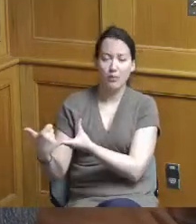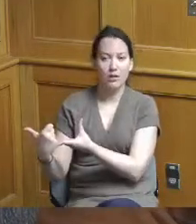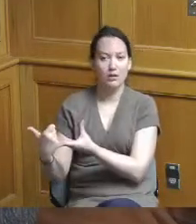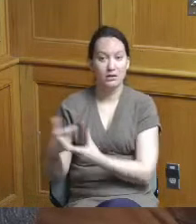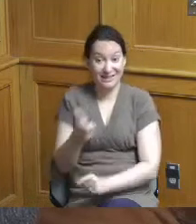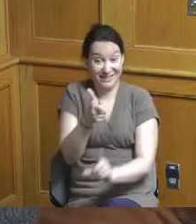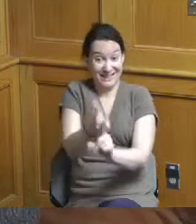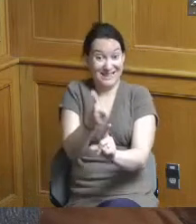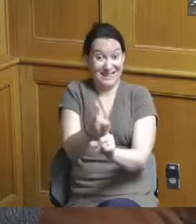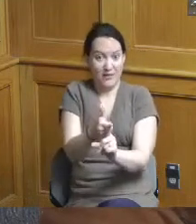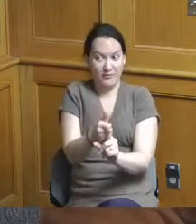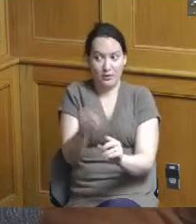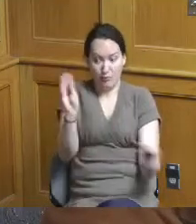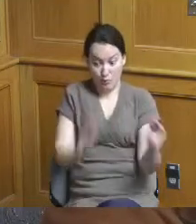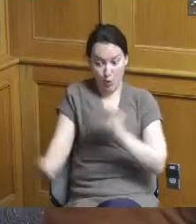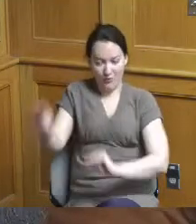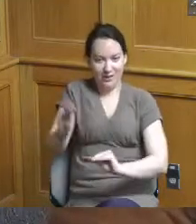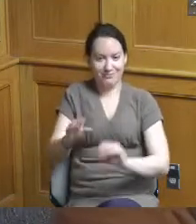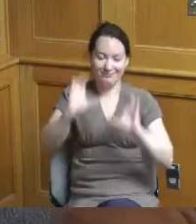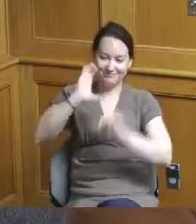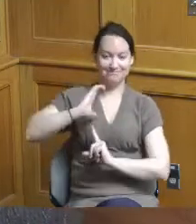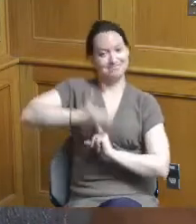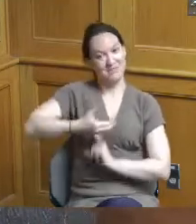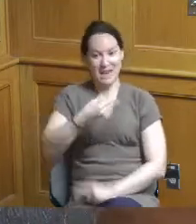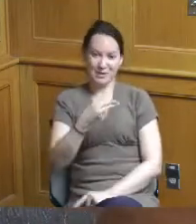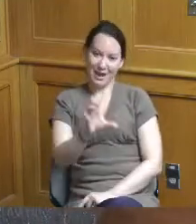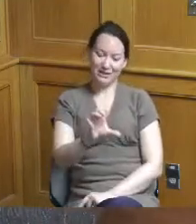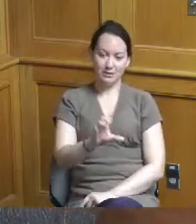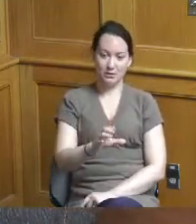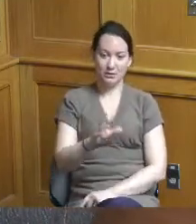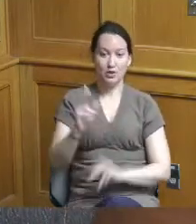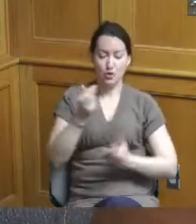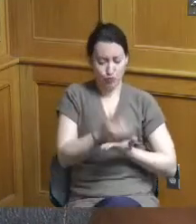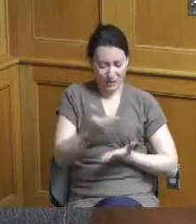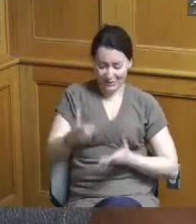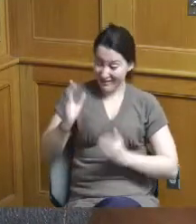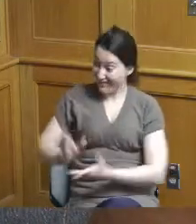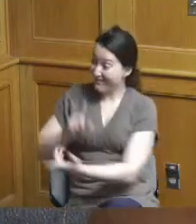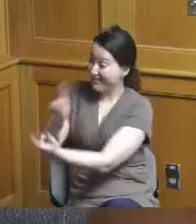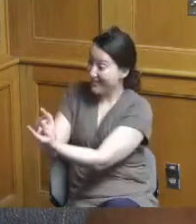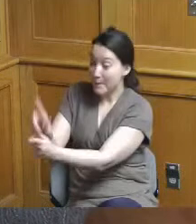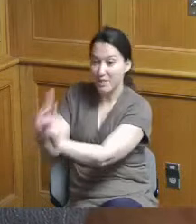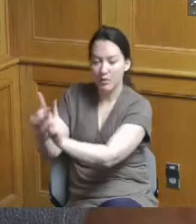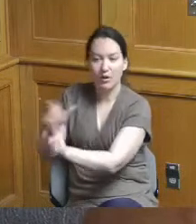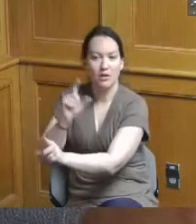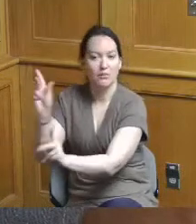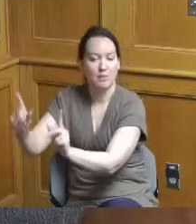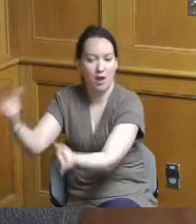Hamilton County bringing the resources to the people instead of people having to find the